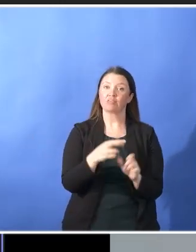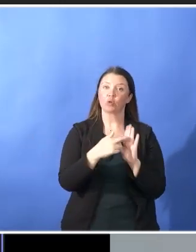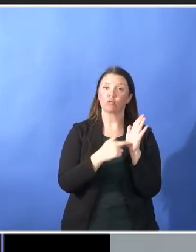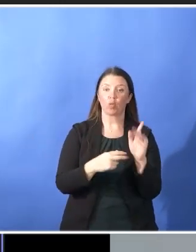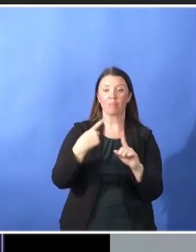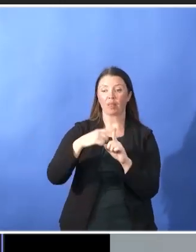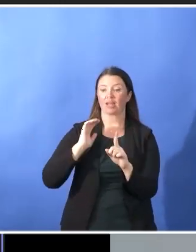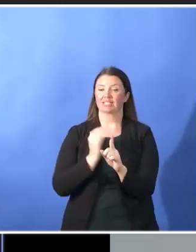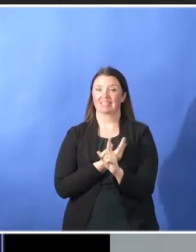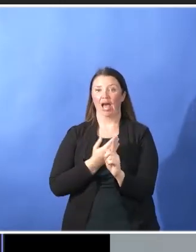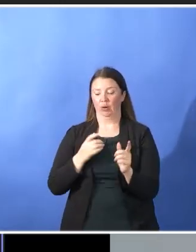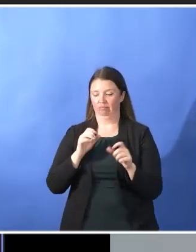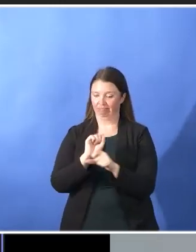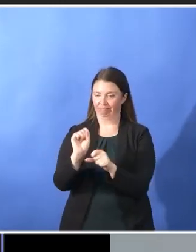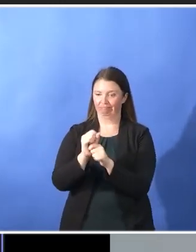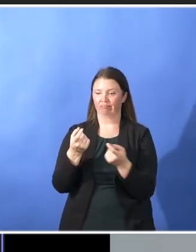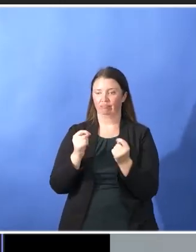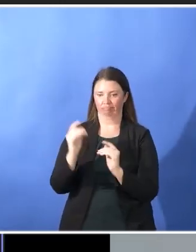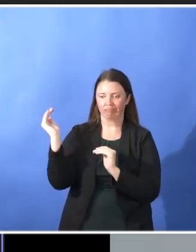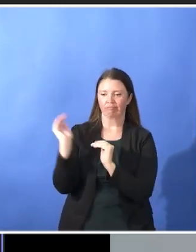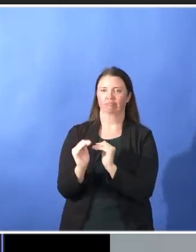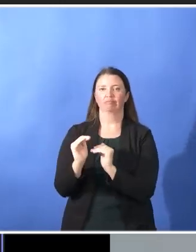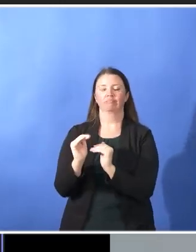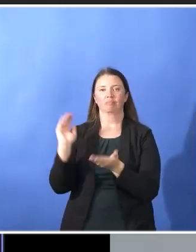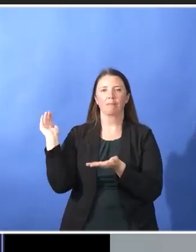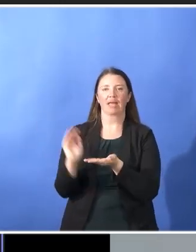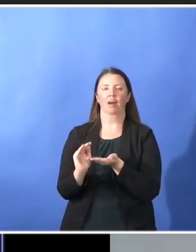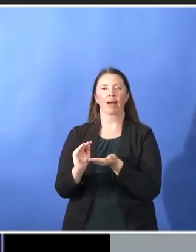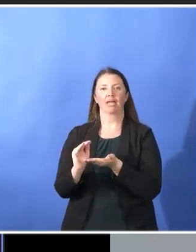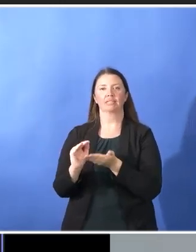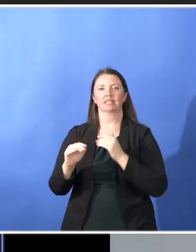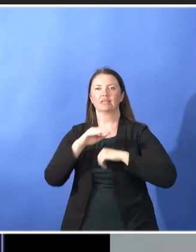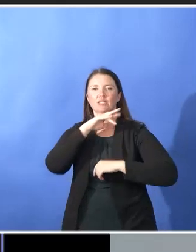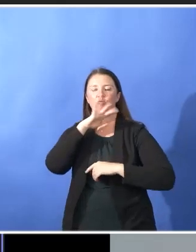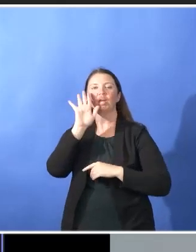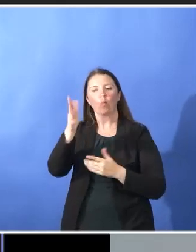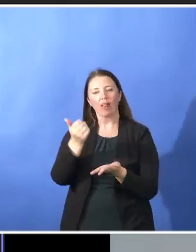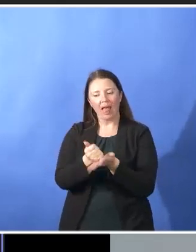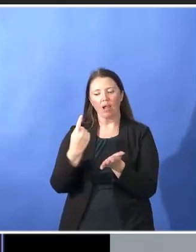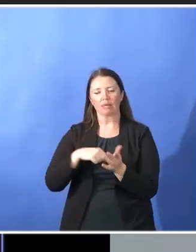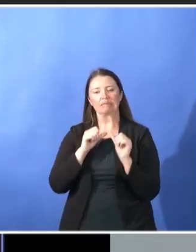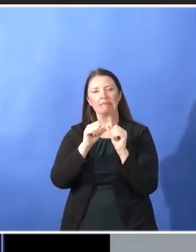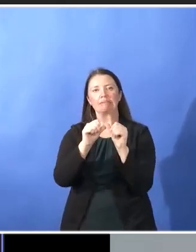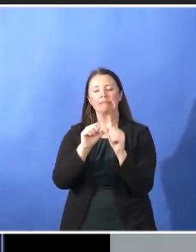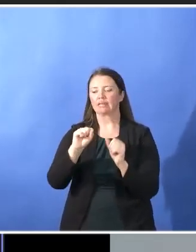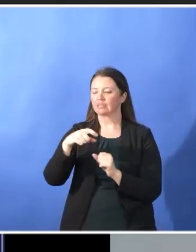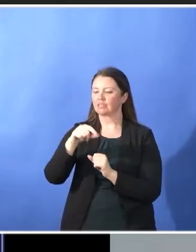PROMISE OF A NEW SPACE ECONOMY MARKED BY ACCESSIBILITY,